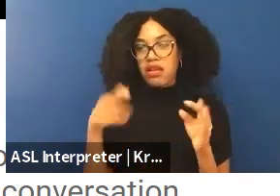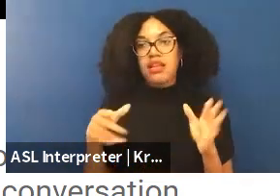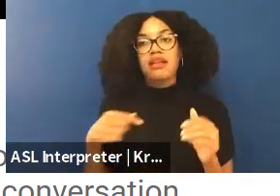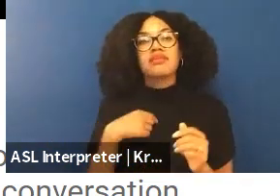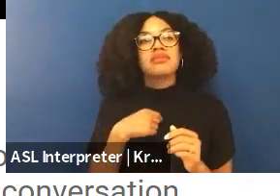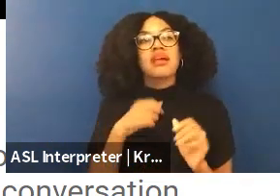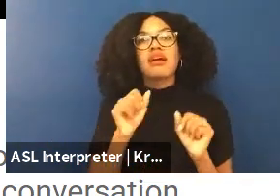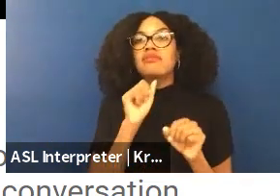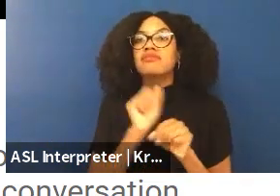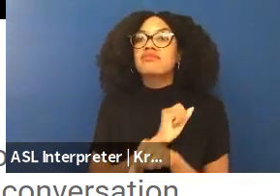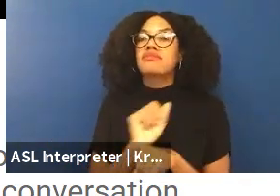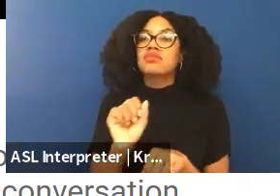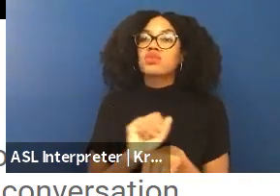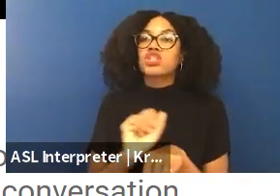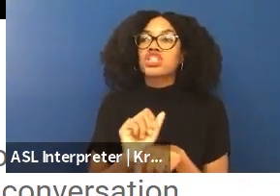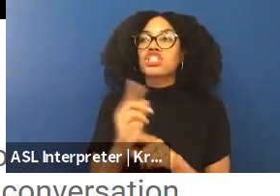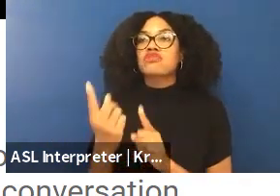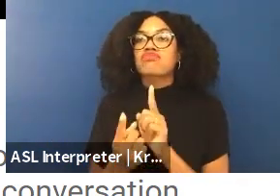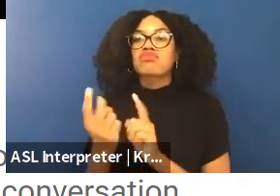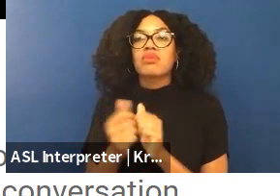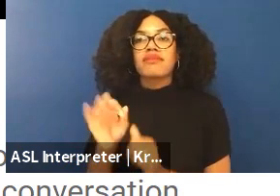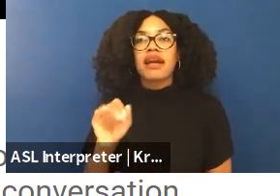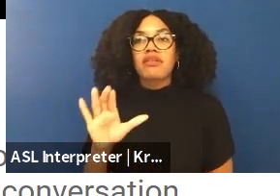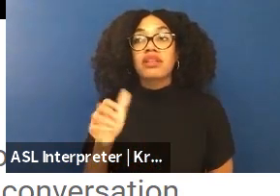faculty feel comfortable coming to me. They're not going to the administration.